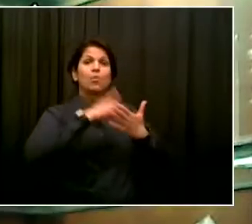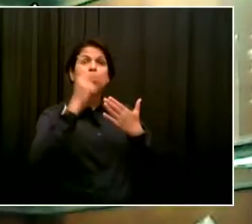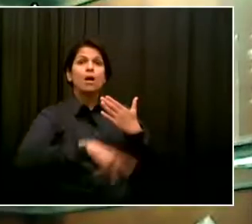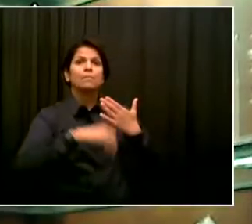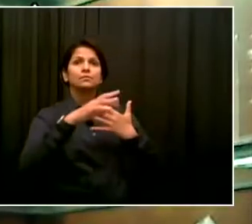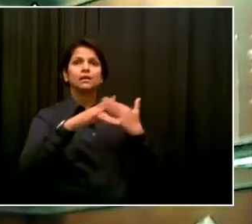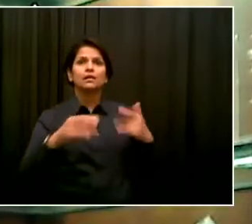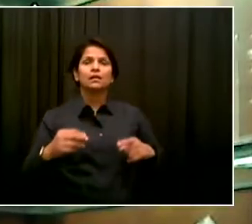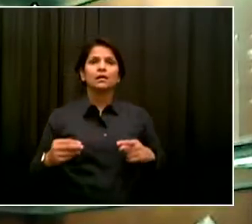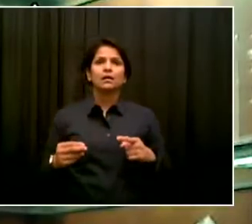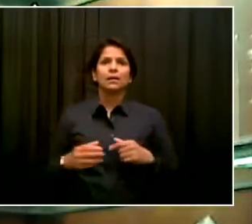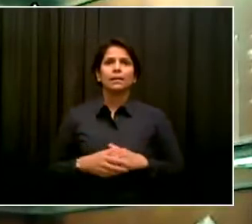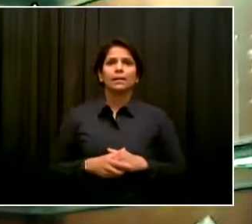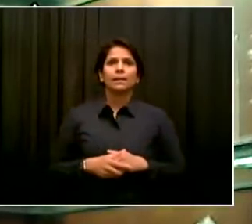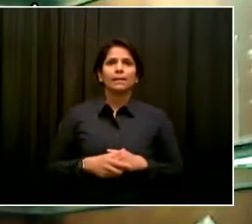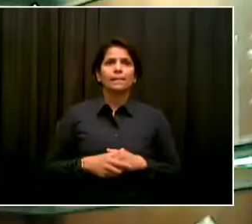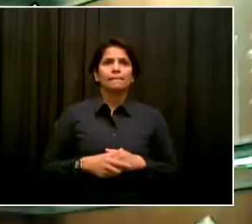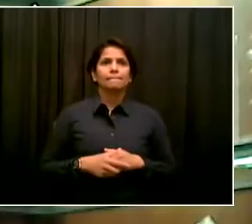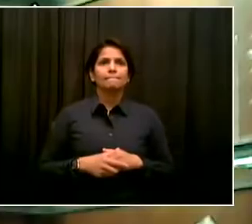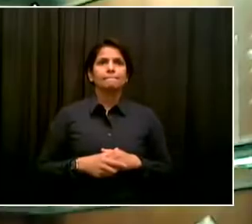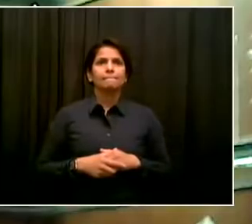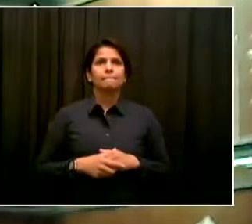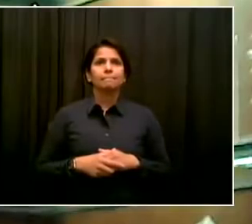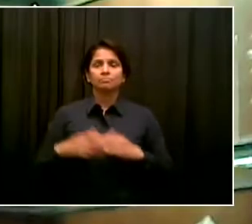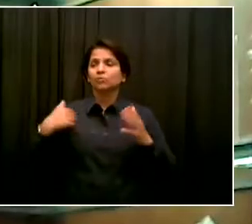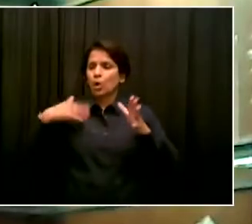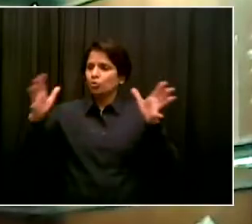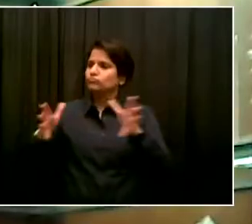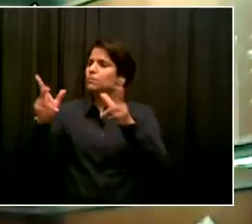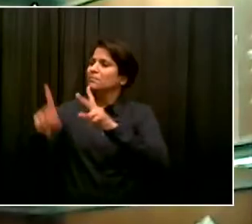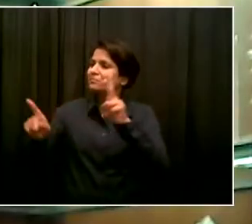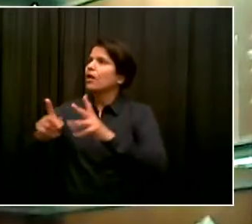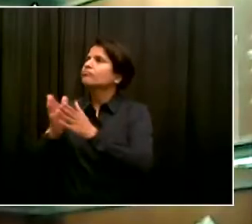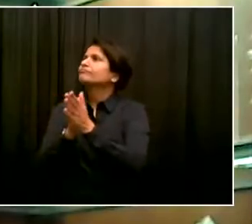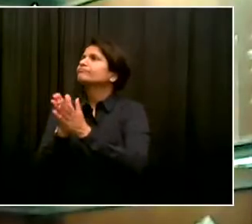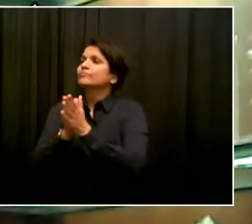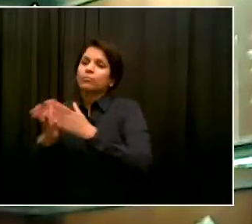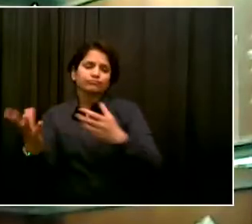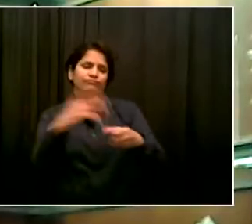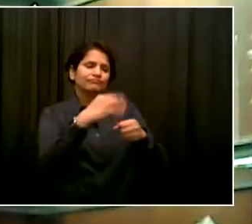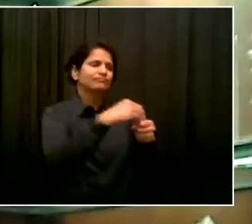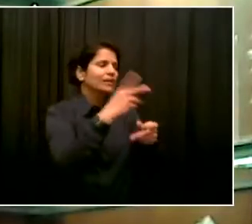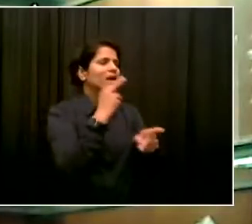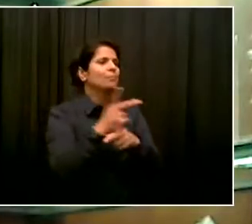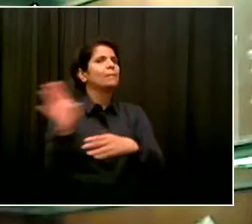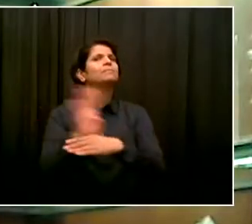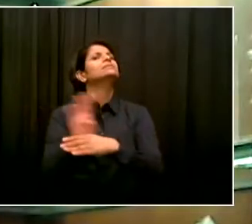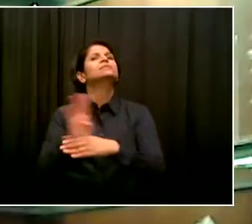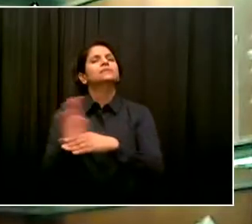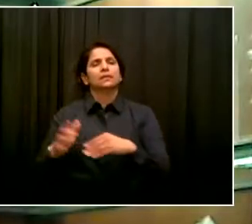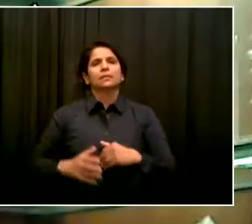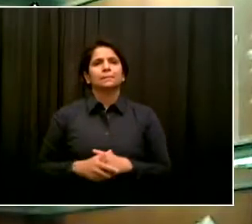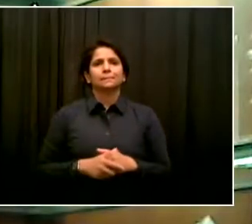I WANT TO THANK CHIEF HARRISON WHO MENTIONED THE WOMAN WHO